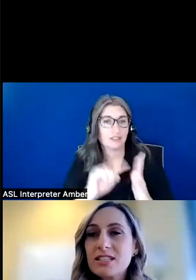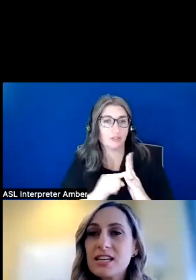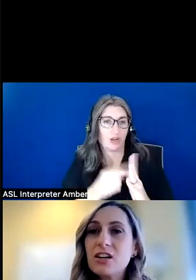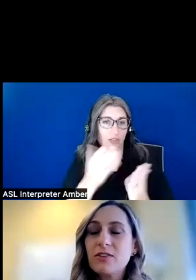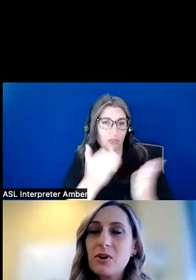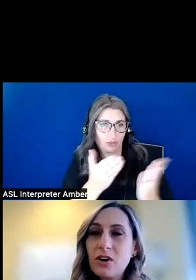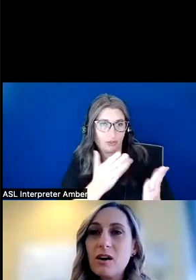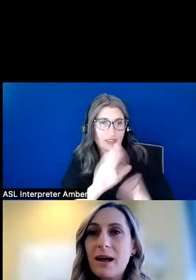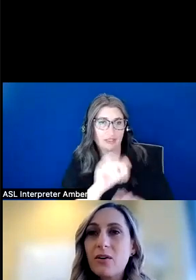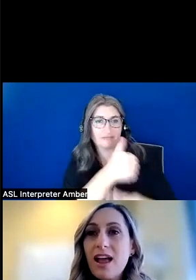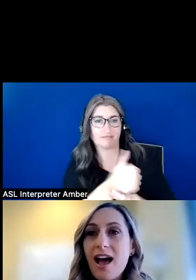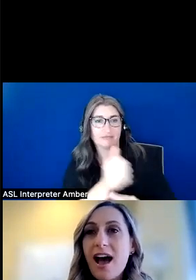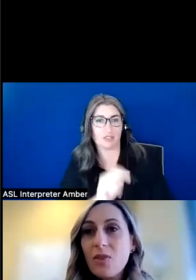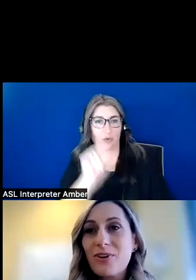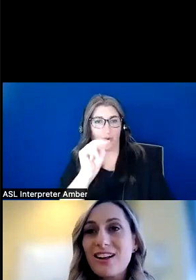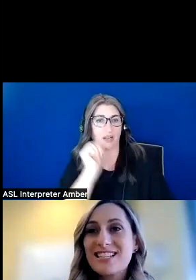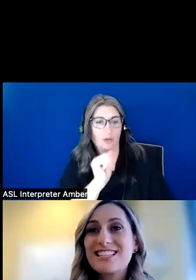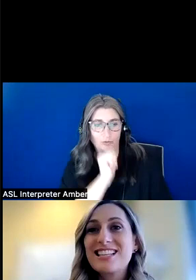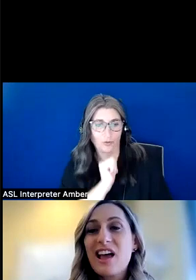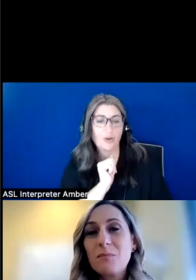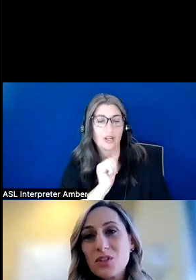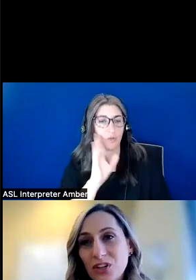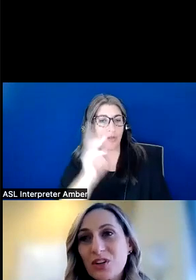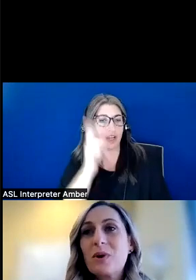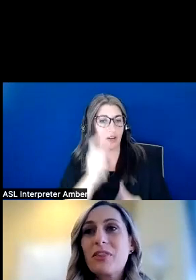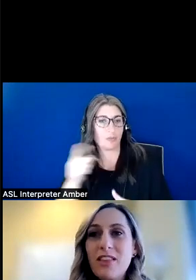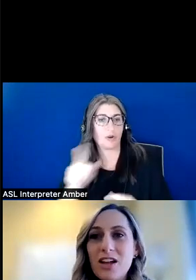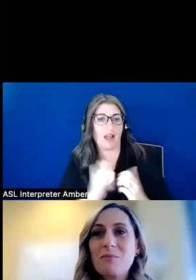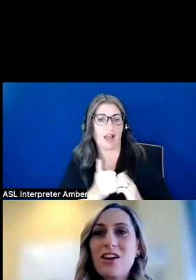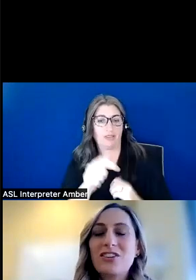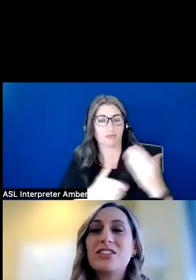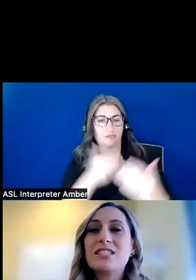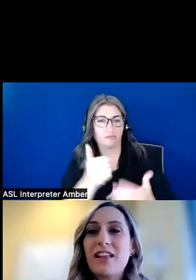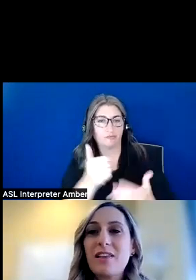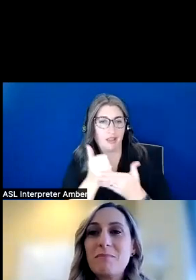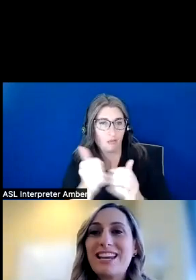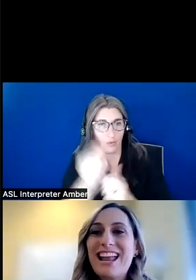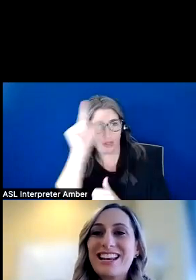get to hear from her about how the process helped her with logic model development and